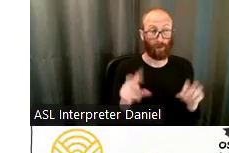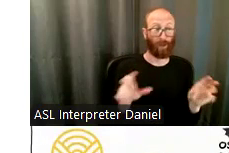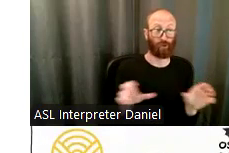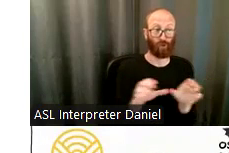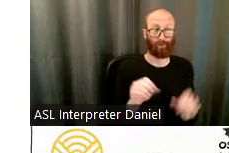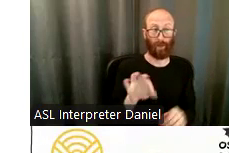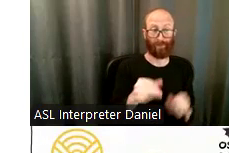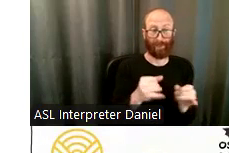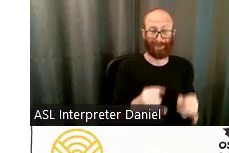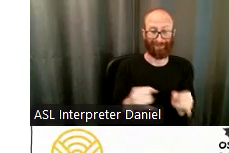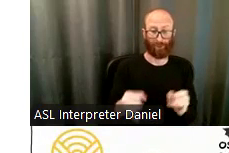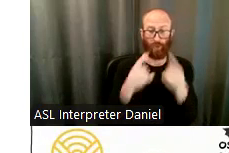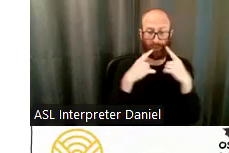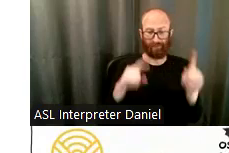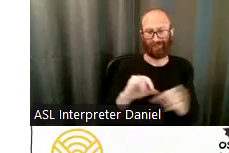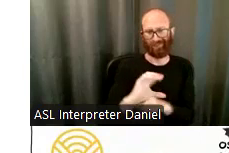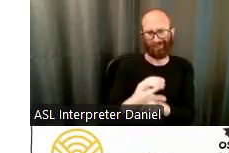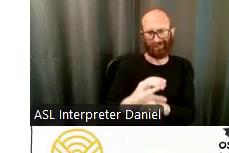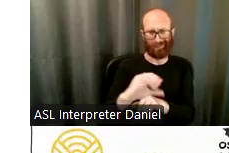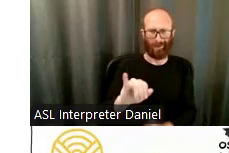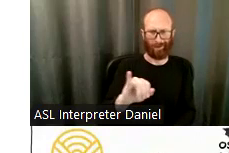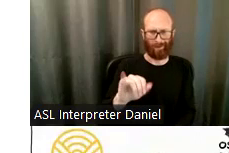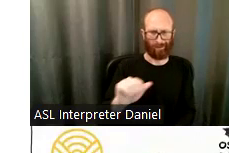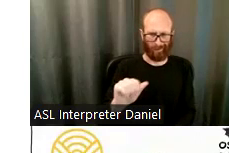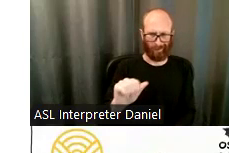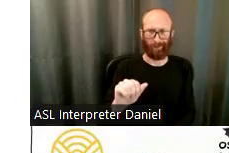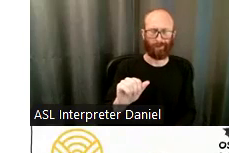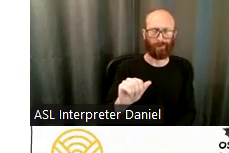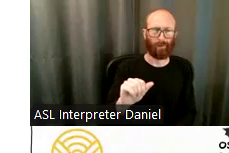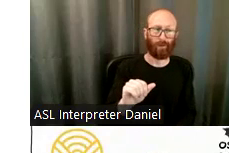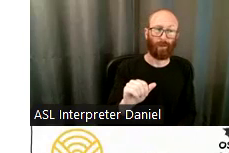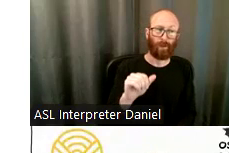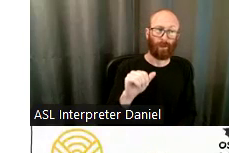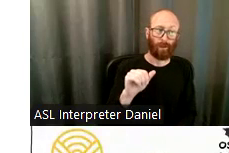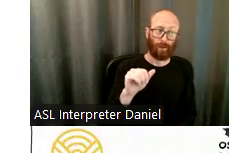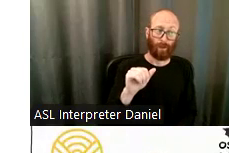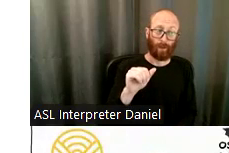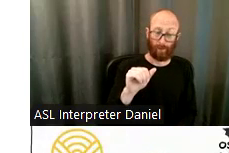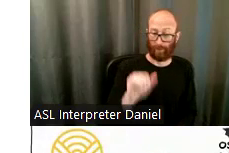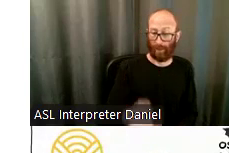the CIA that was previously awarded to students who were served with IEPs, that